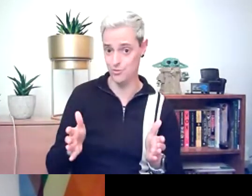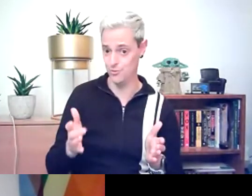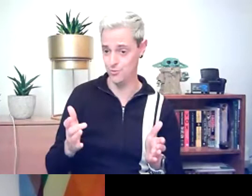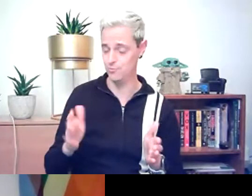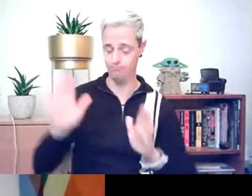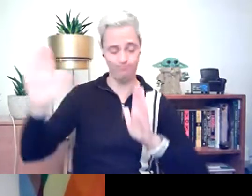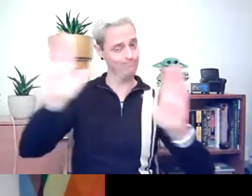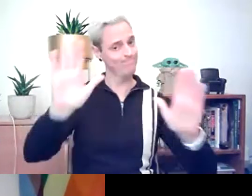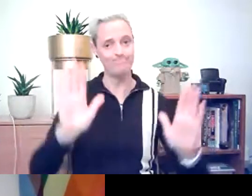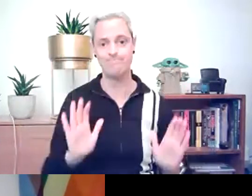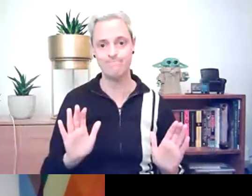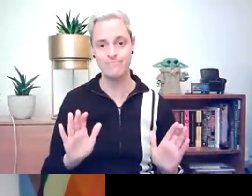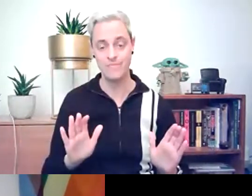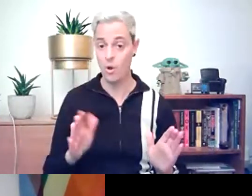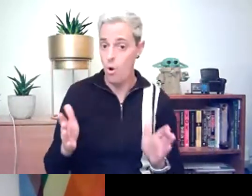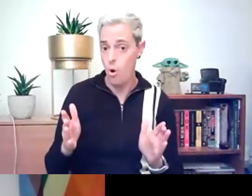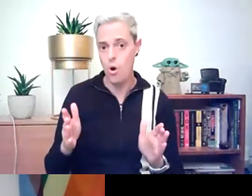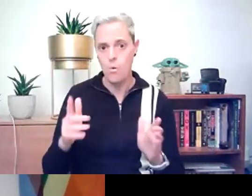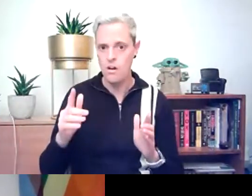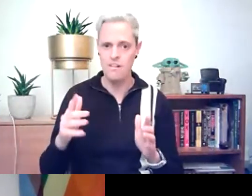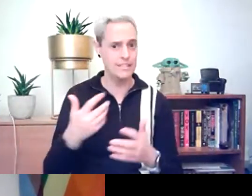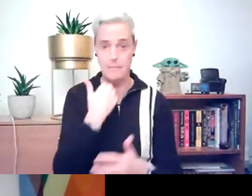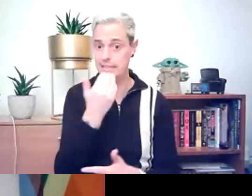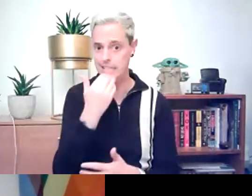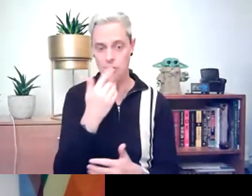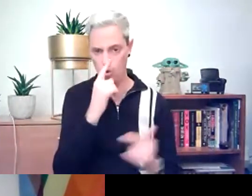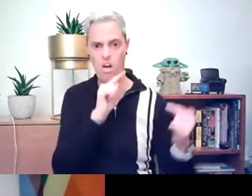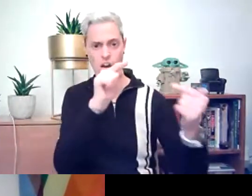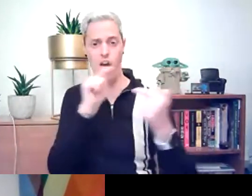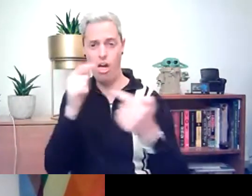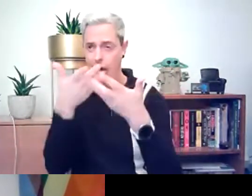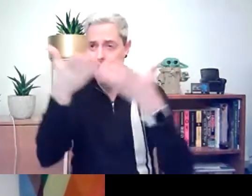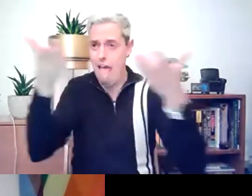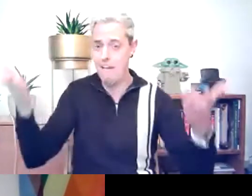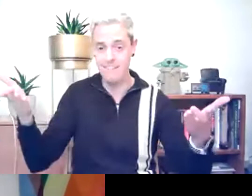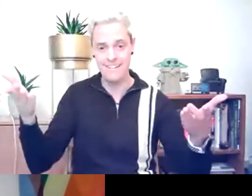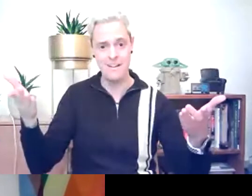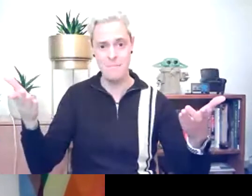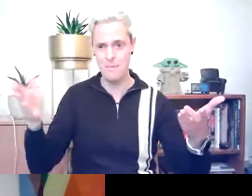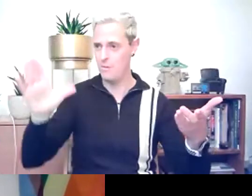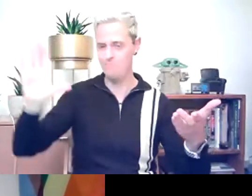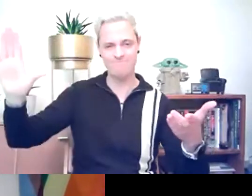way supports it. 18:39:43 Yeah, definitely. Yeah, because you got to look after yourself first and foremost they haven't you.